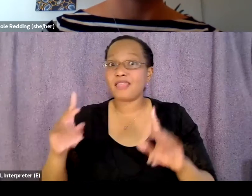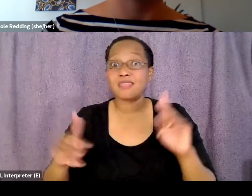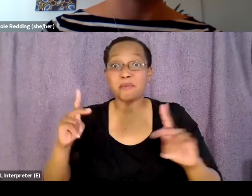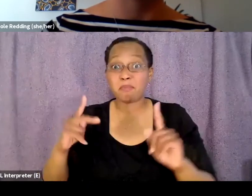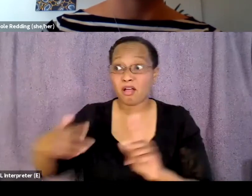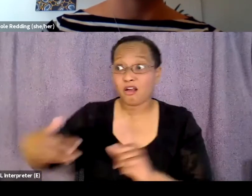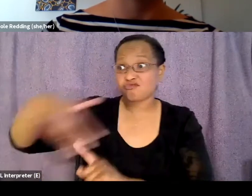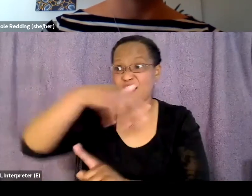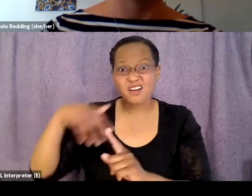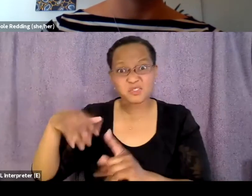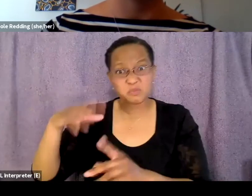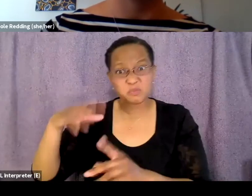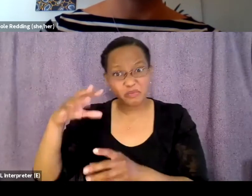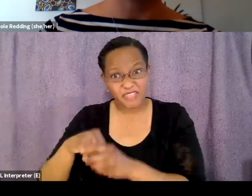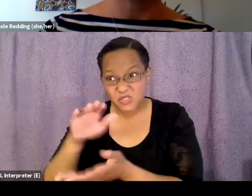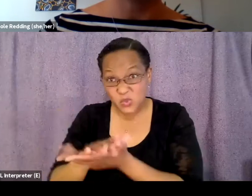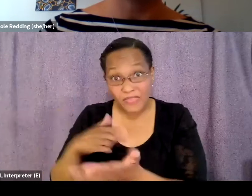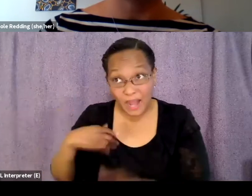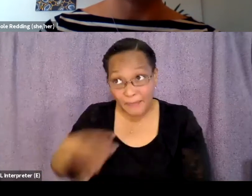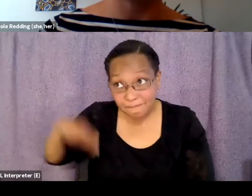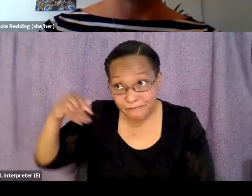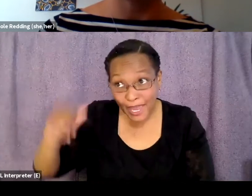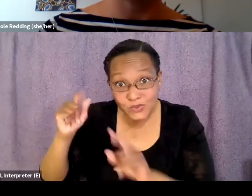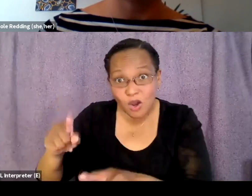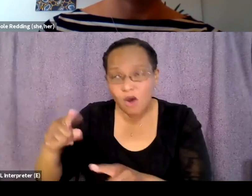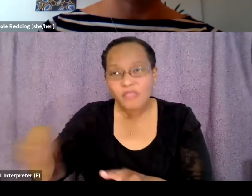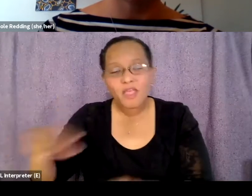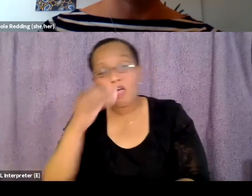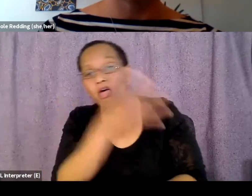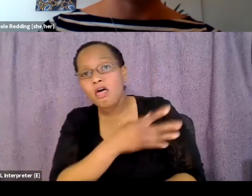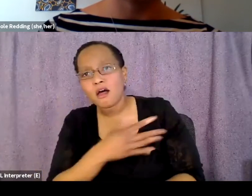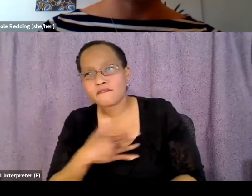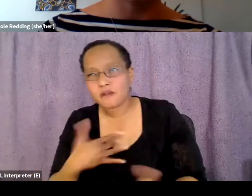to give your money to buy attendance don't do the same, but I found that being vocal